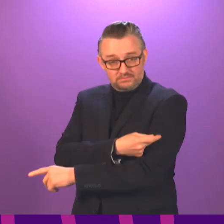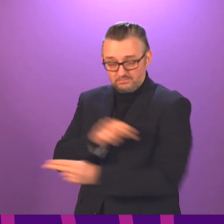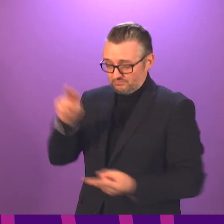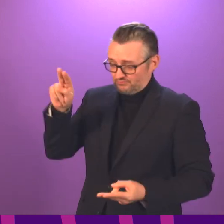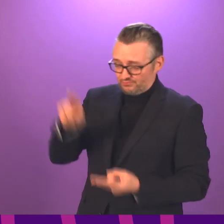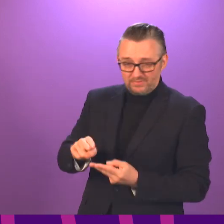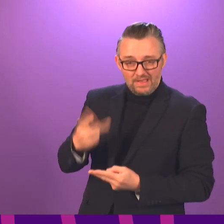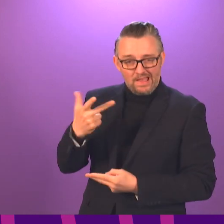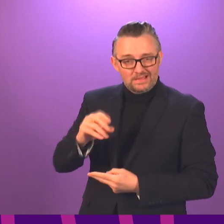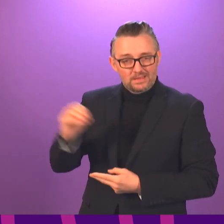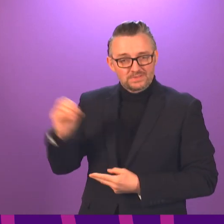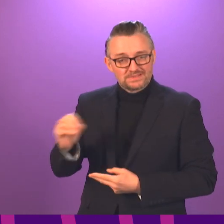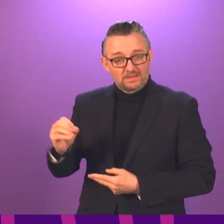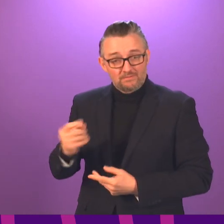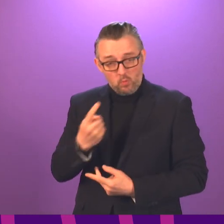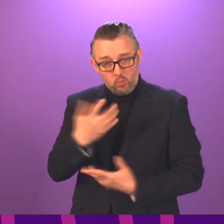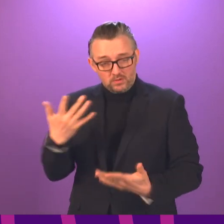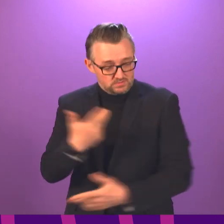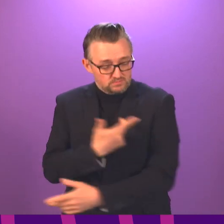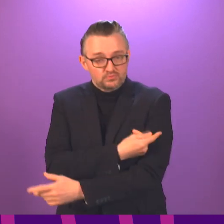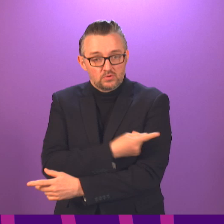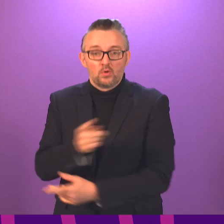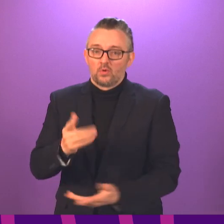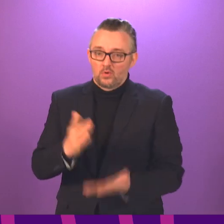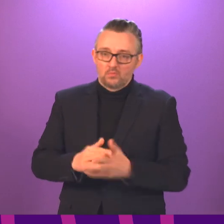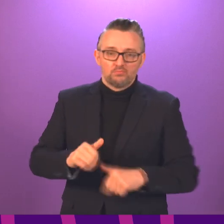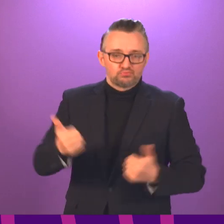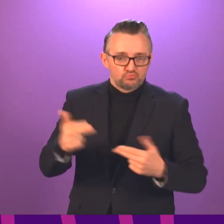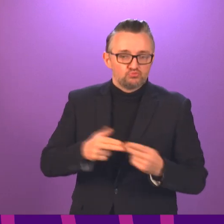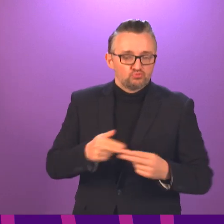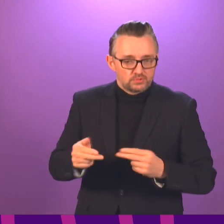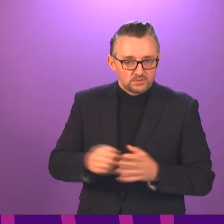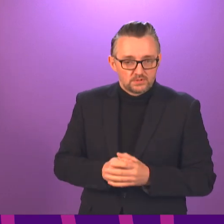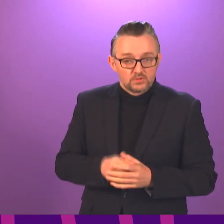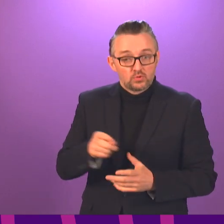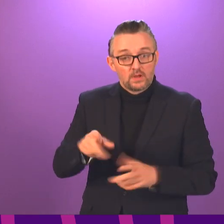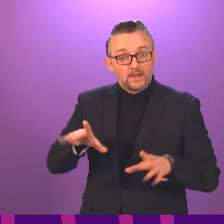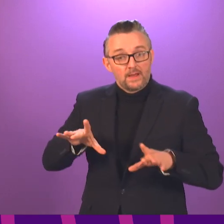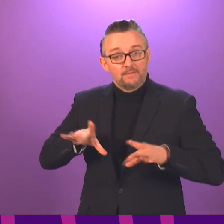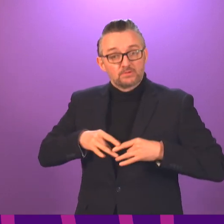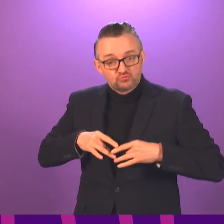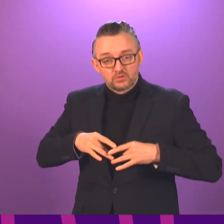80 per cent after one dose is welcome indeed. The fact that infection rates, hospitalisation